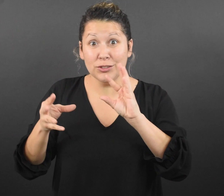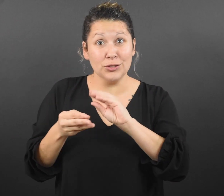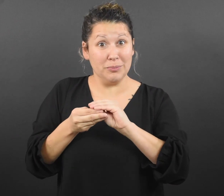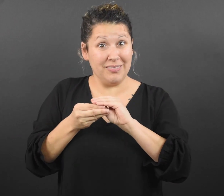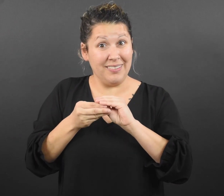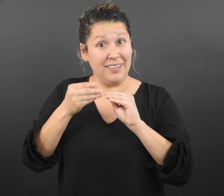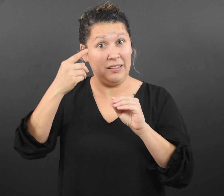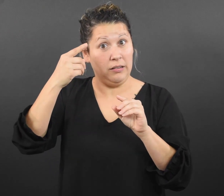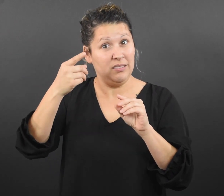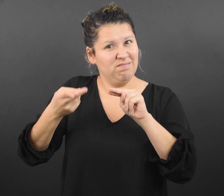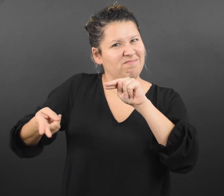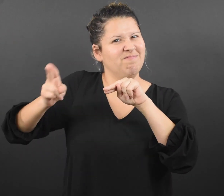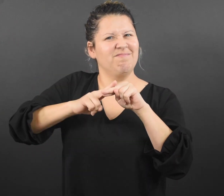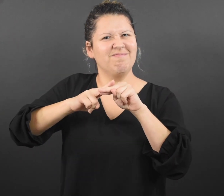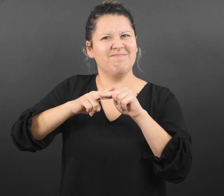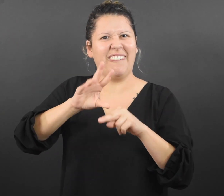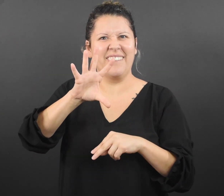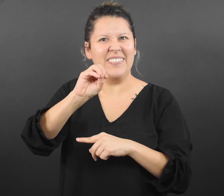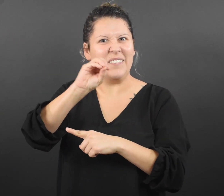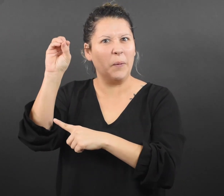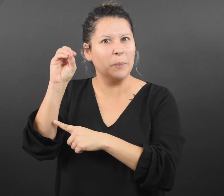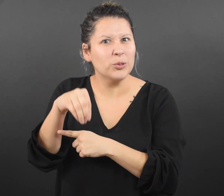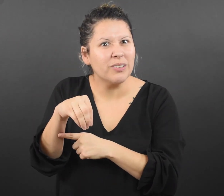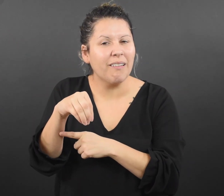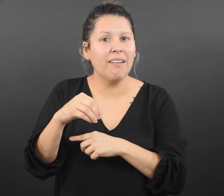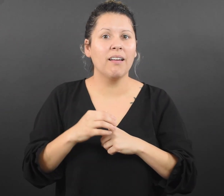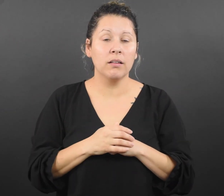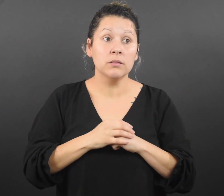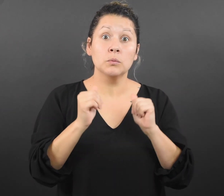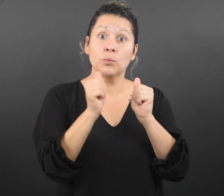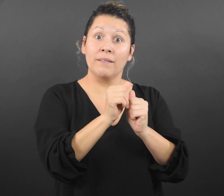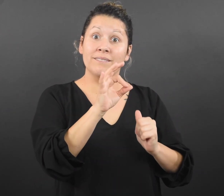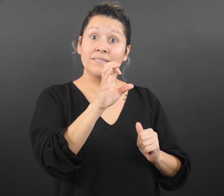treatment capacity by 50%. With the FEMA team’s arrival,